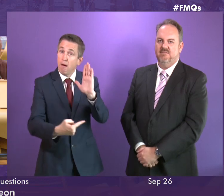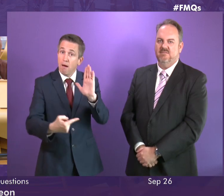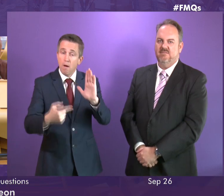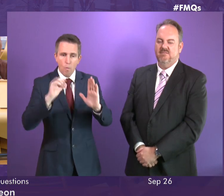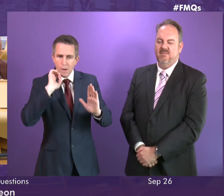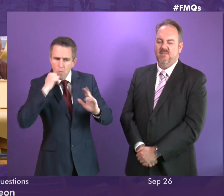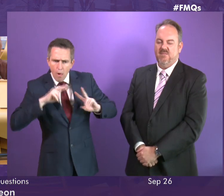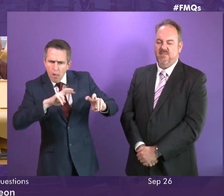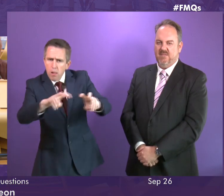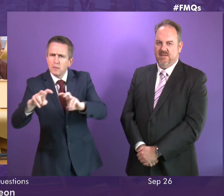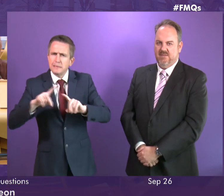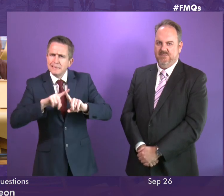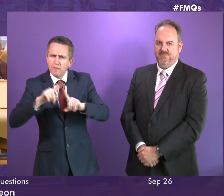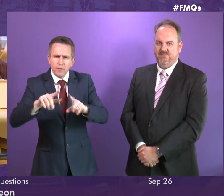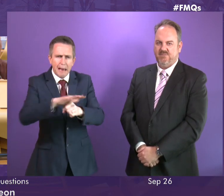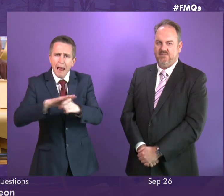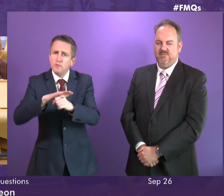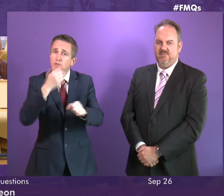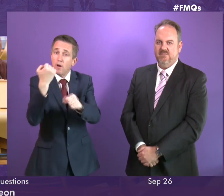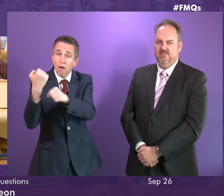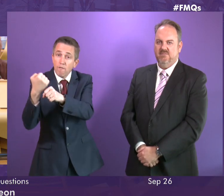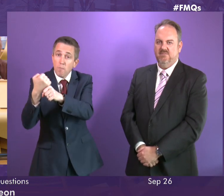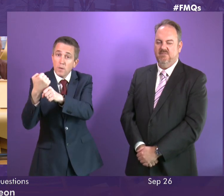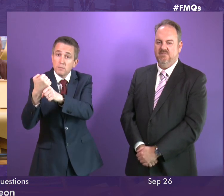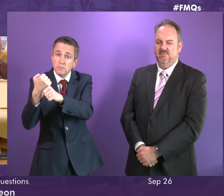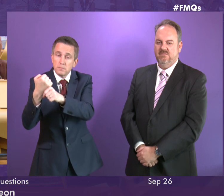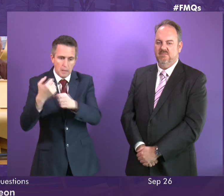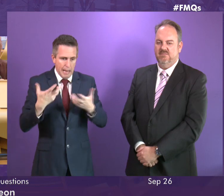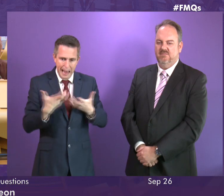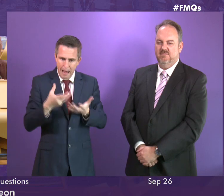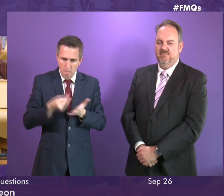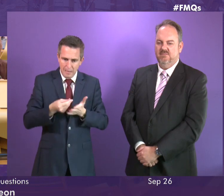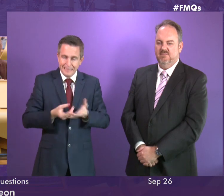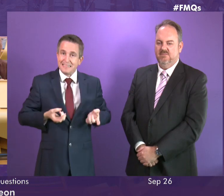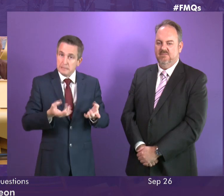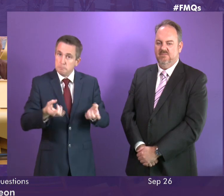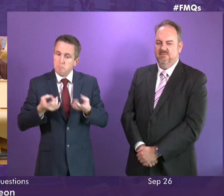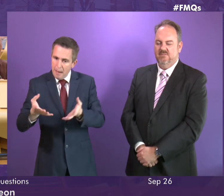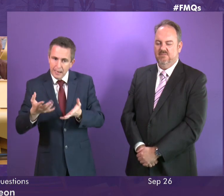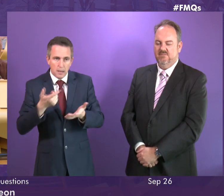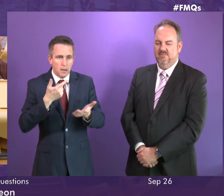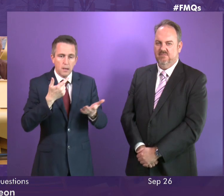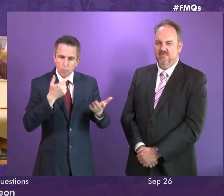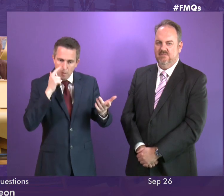will look across all areas of Government responsibility and spend. We will look for good ideas and